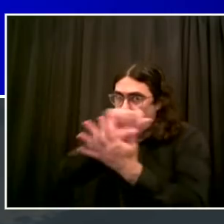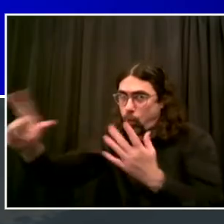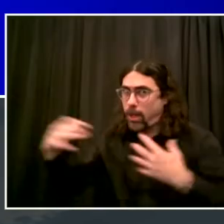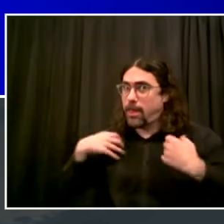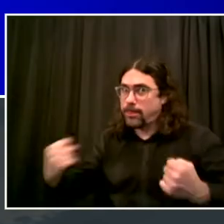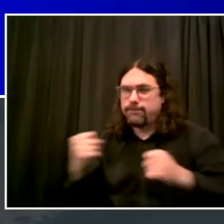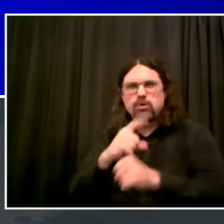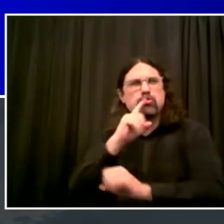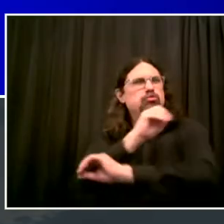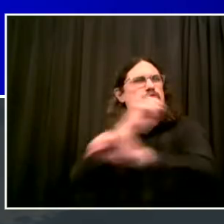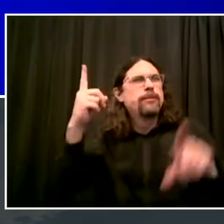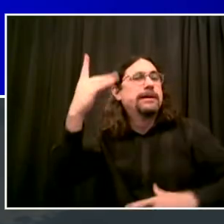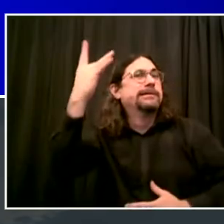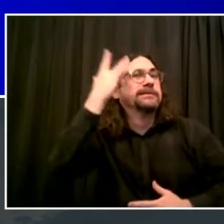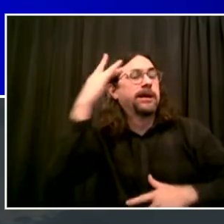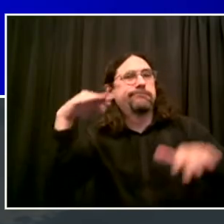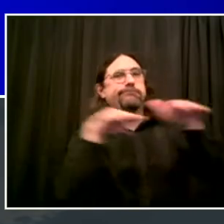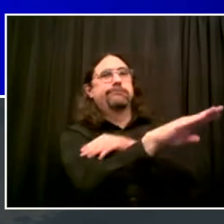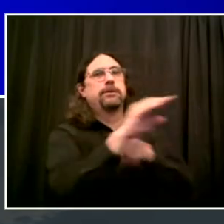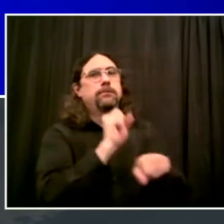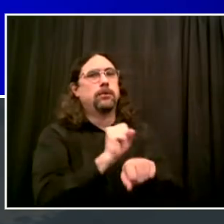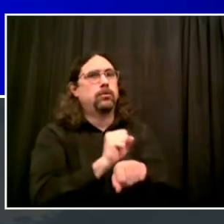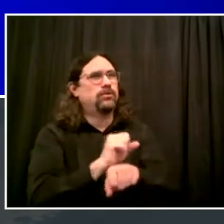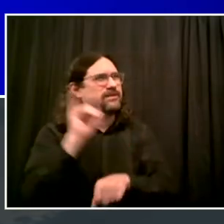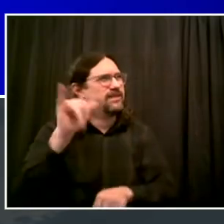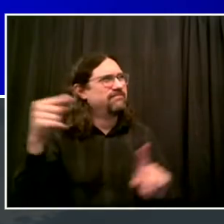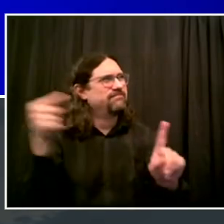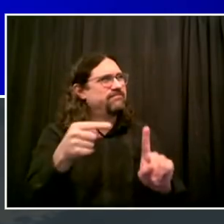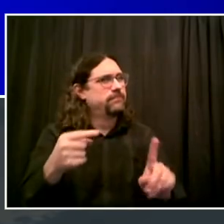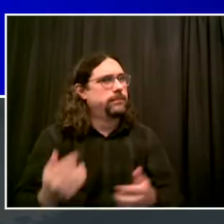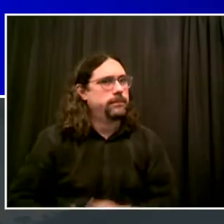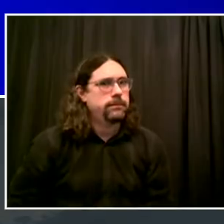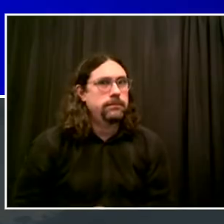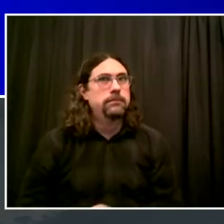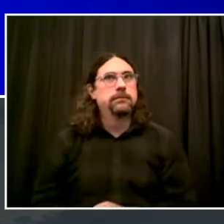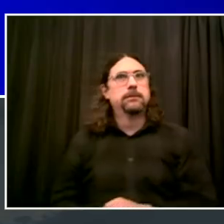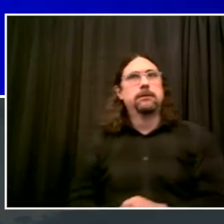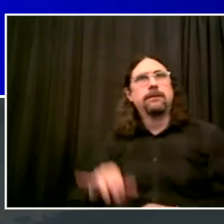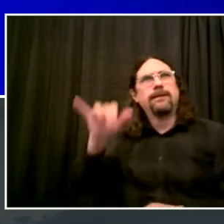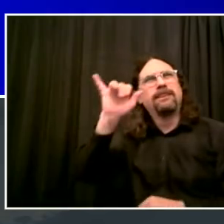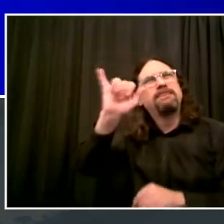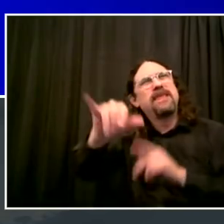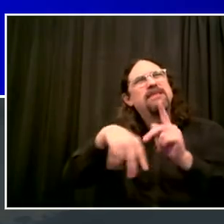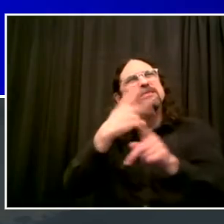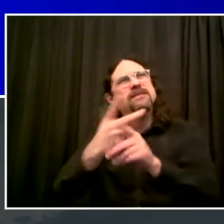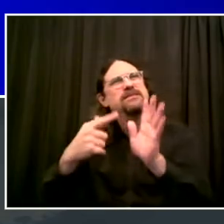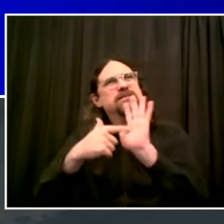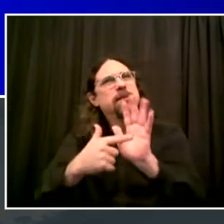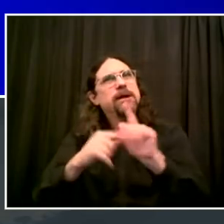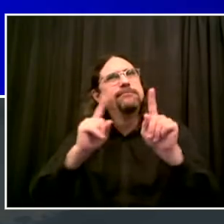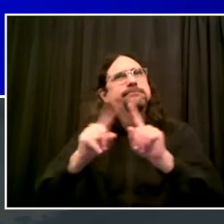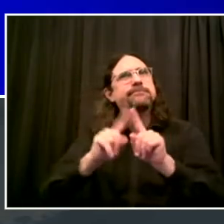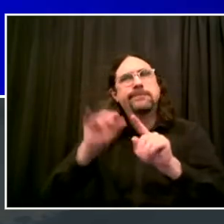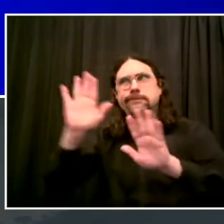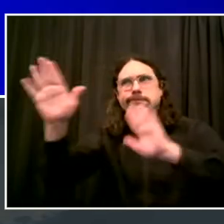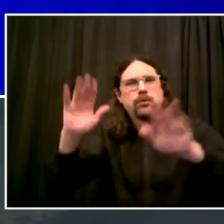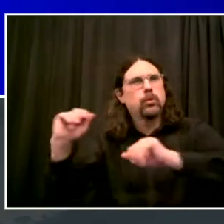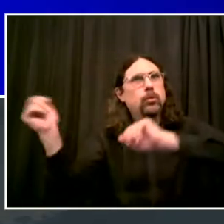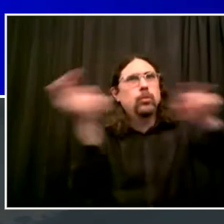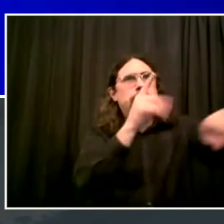HOW THEY ARE FEELING. IT IS A CONSTANT EVERYDAY HEALTH CHECK. AND SIMPLE ENGHOU, Y AN